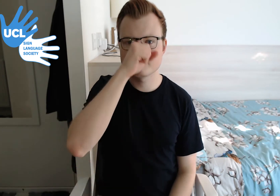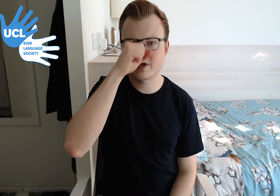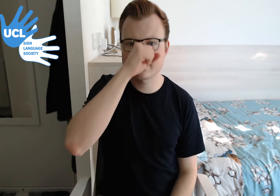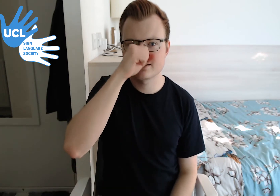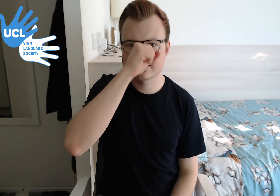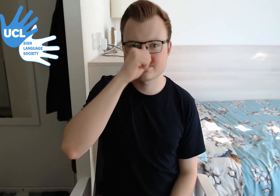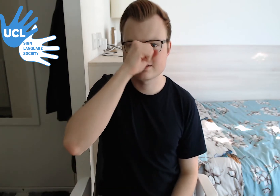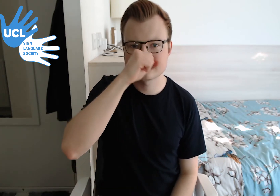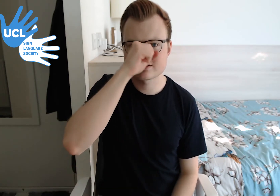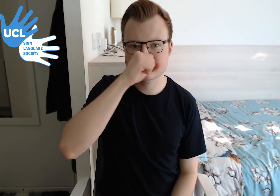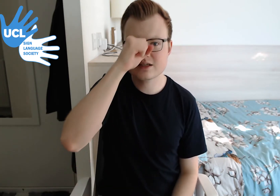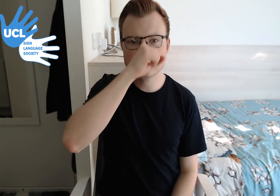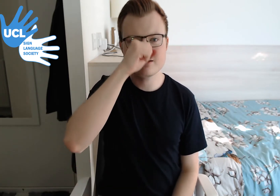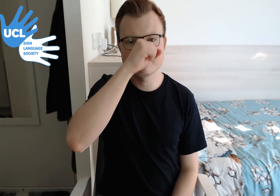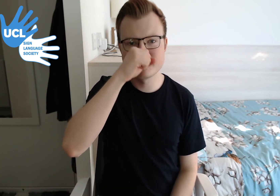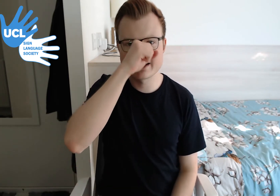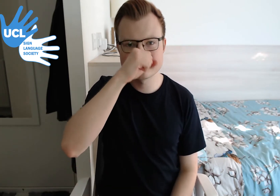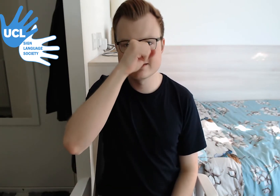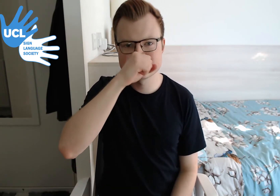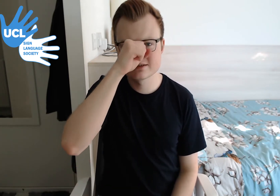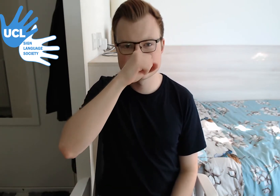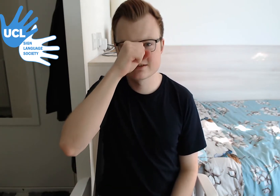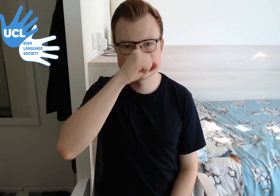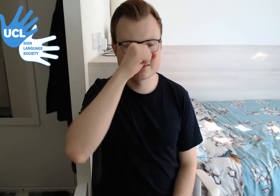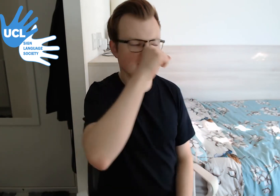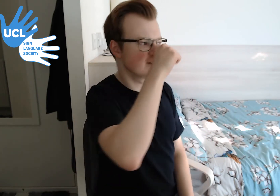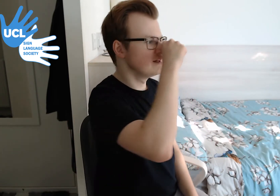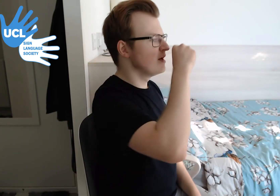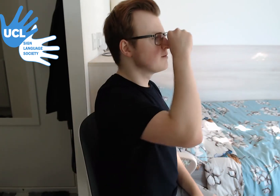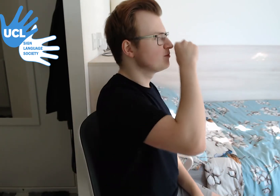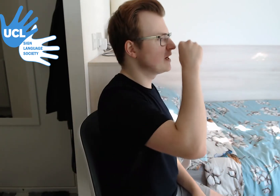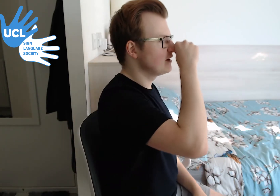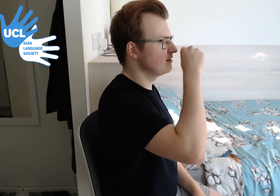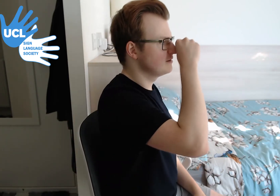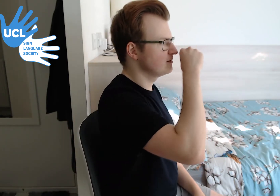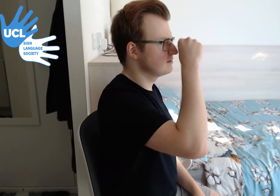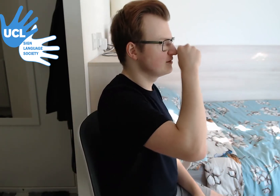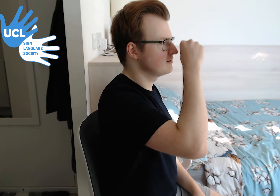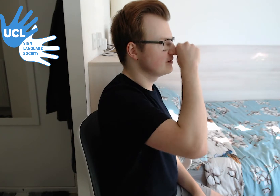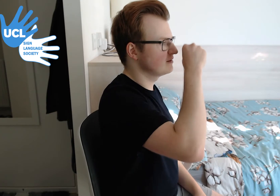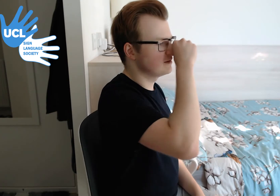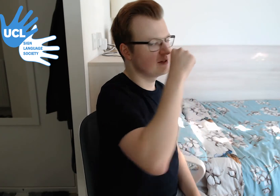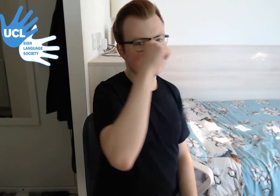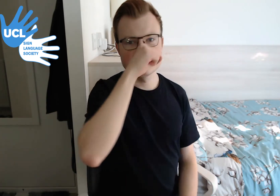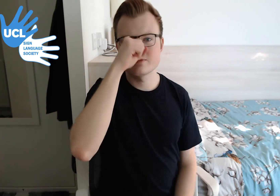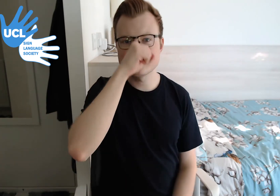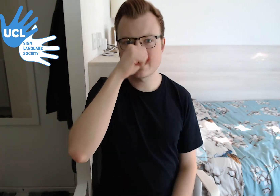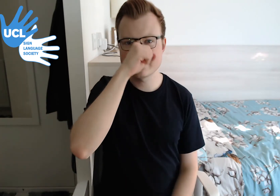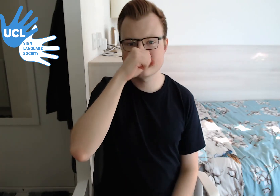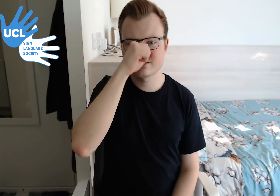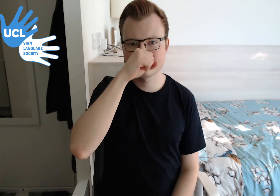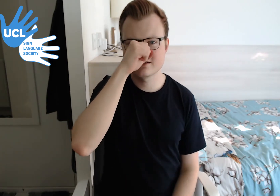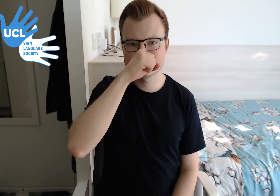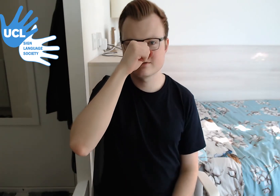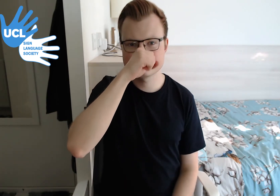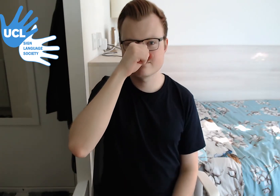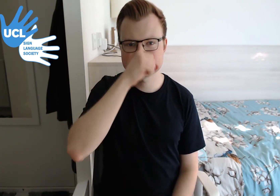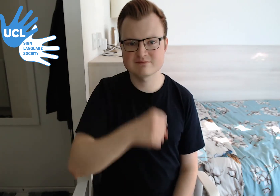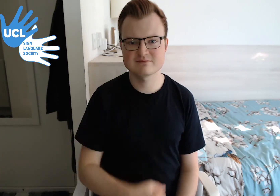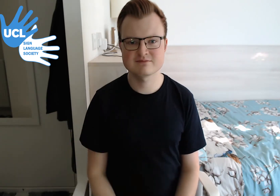Pig